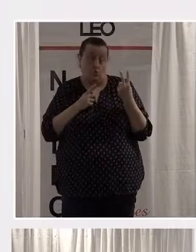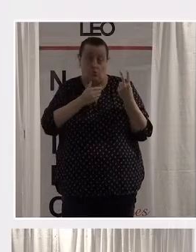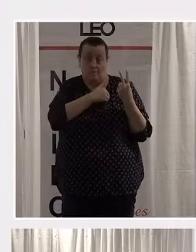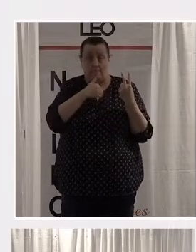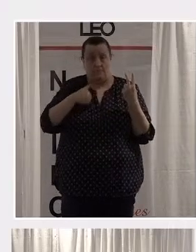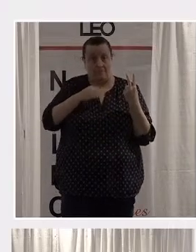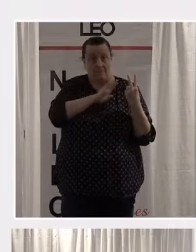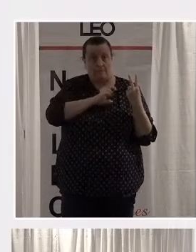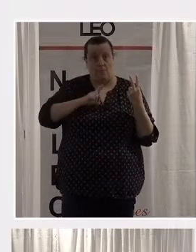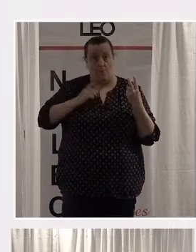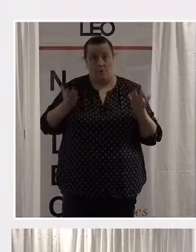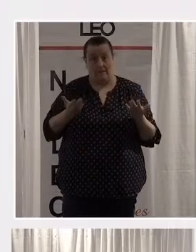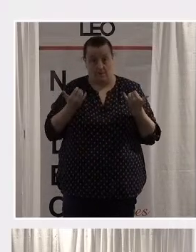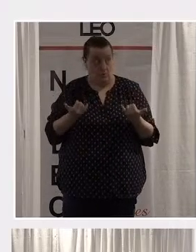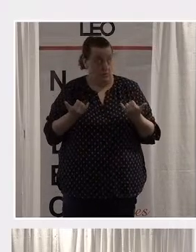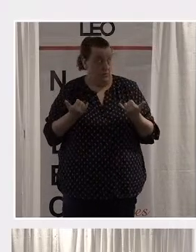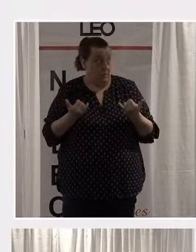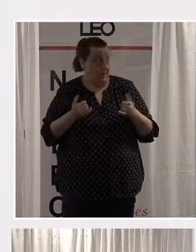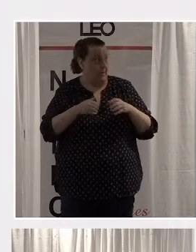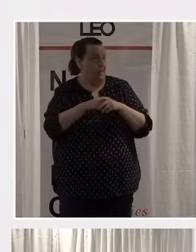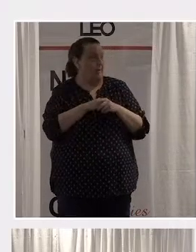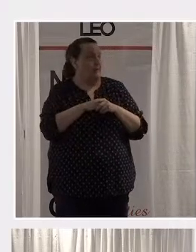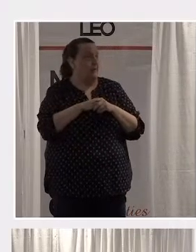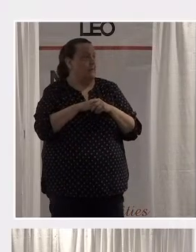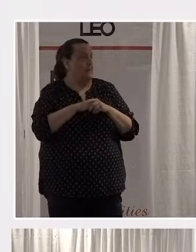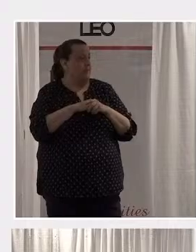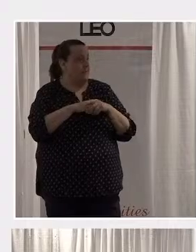HANNAH HELFER AND WILL BREWER.